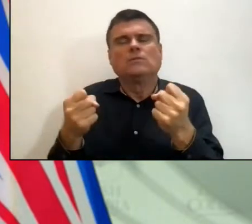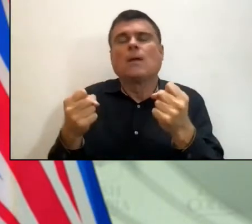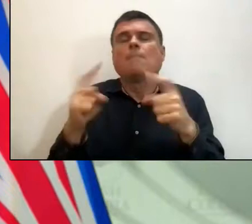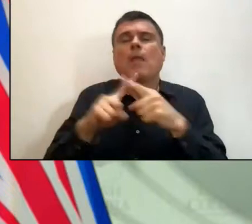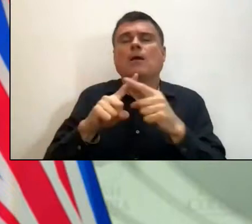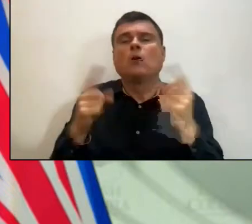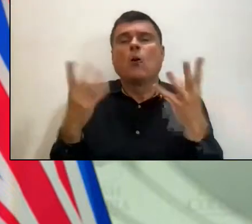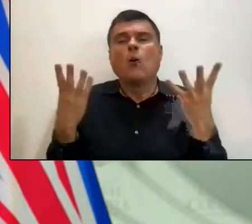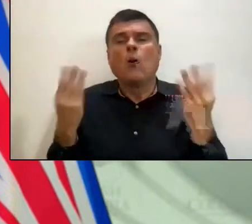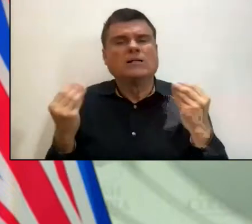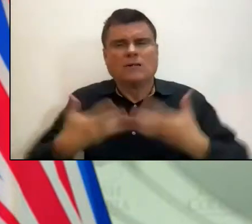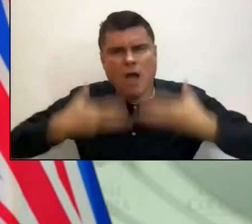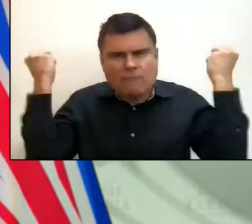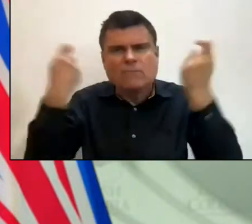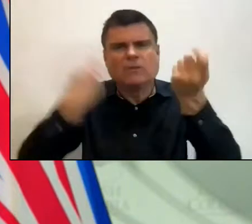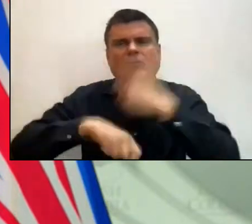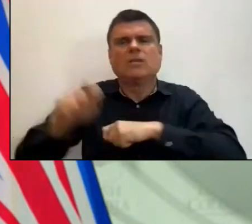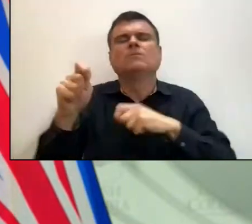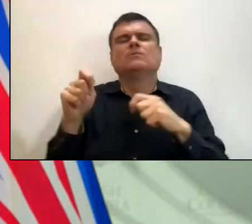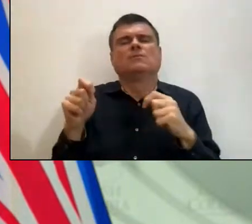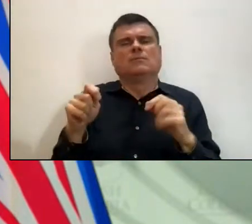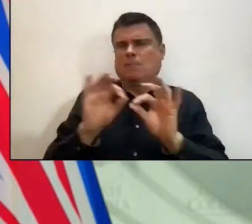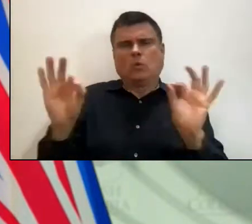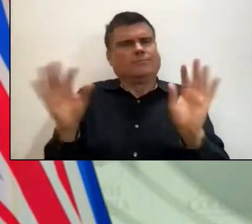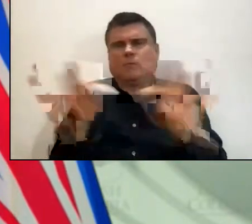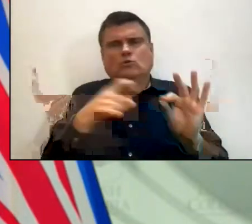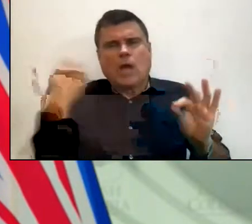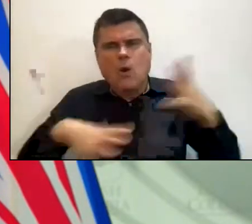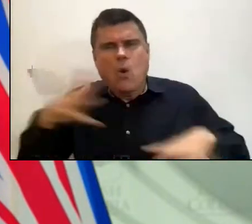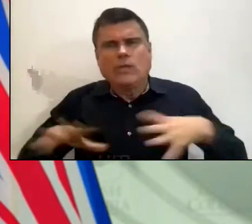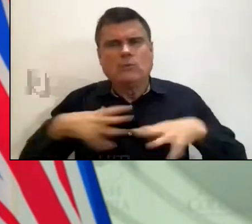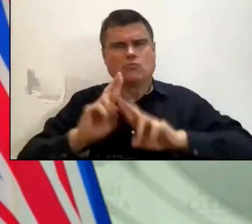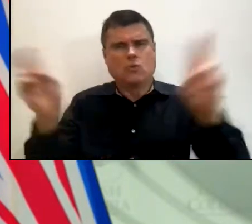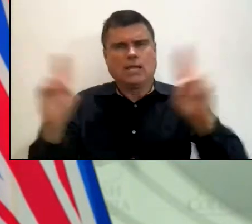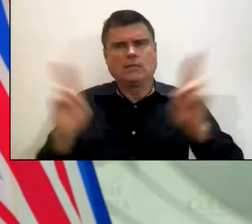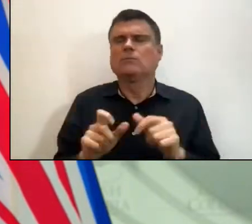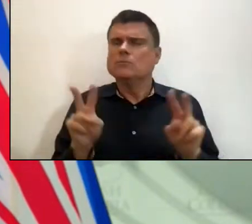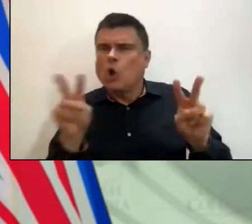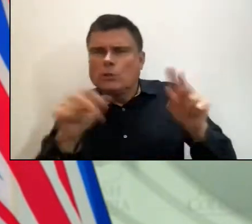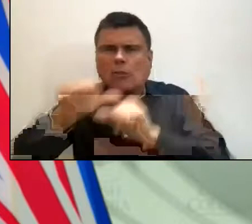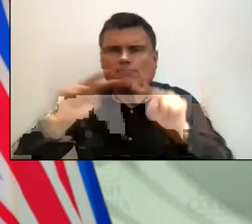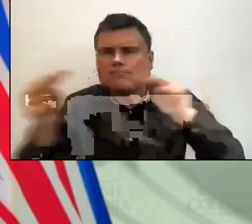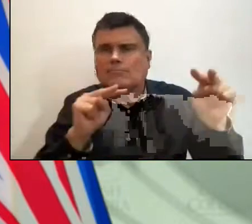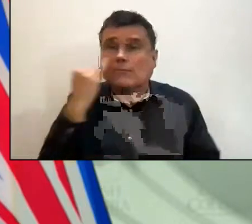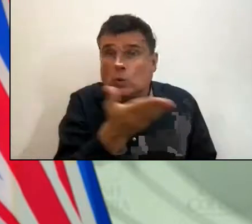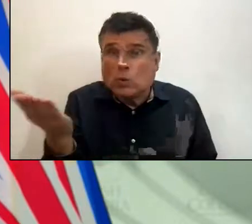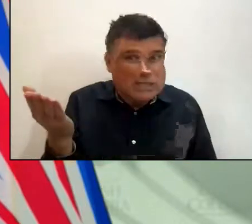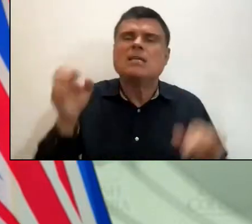The work crews w havmade tremendo pgresto rair